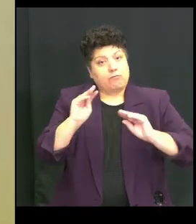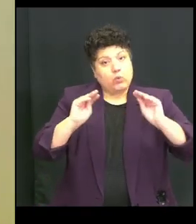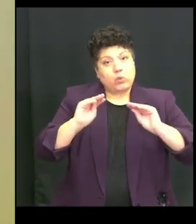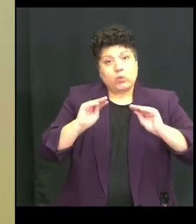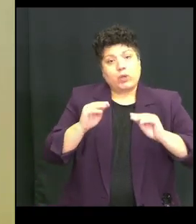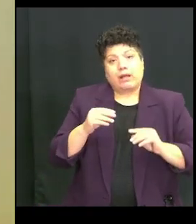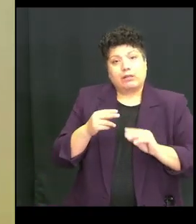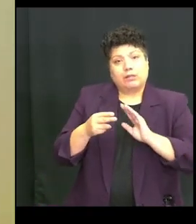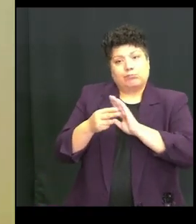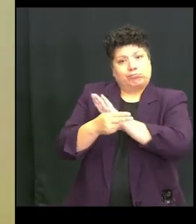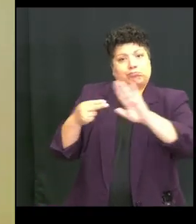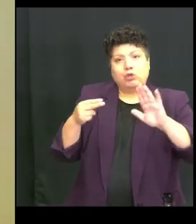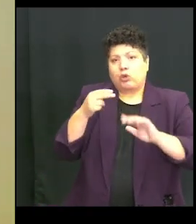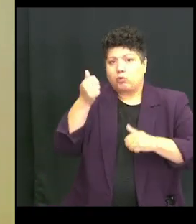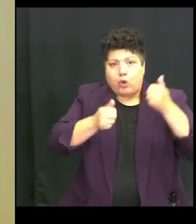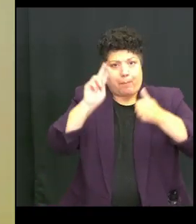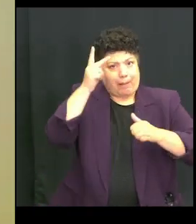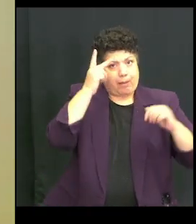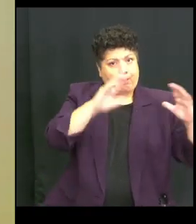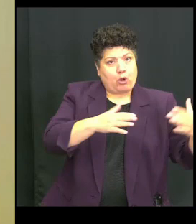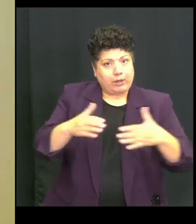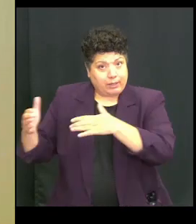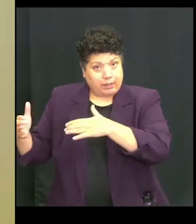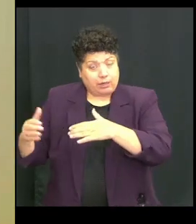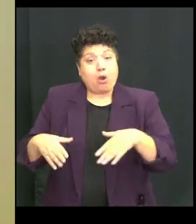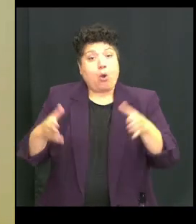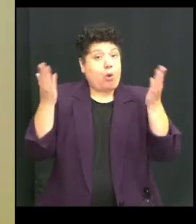when those arguments are attributed to partisan sources;